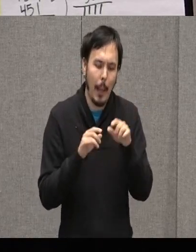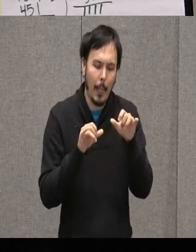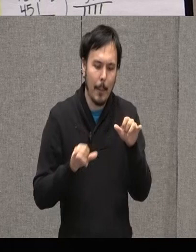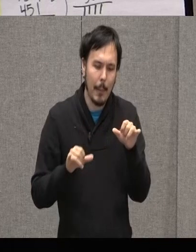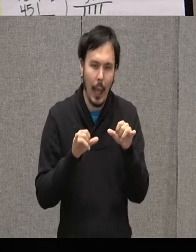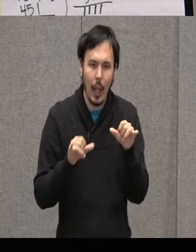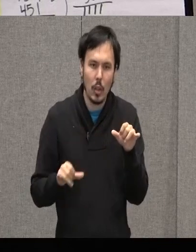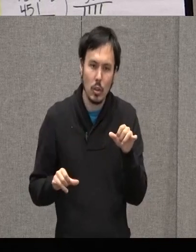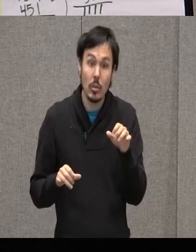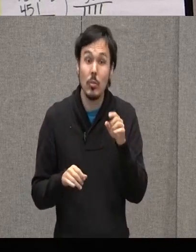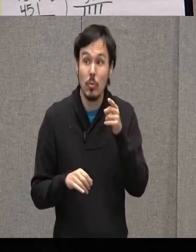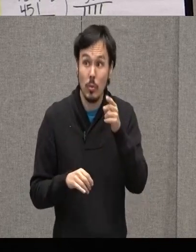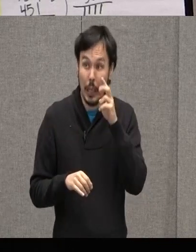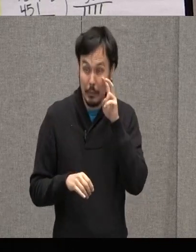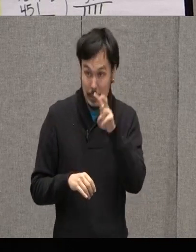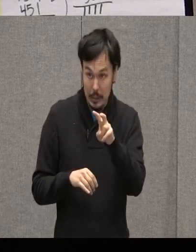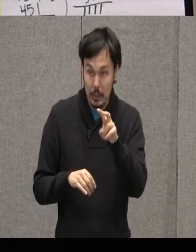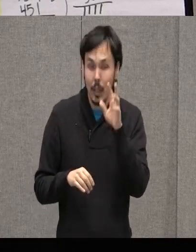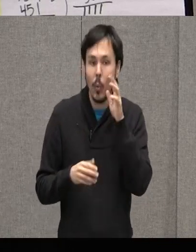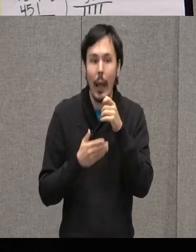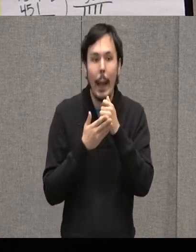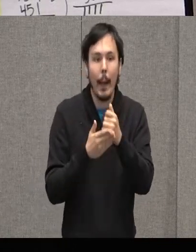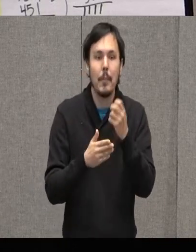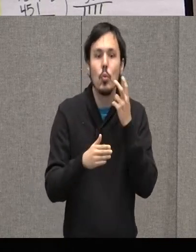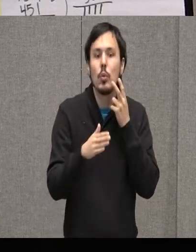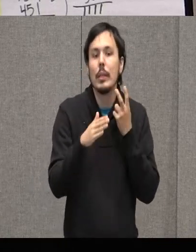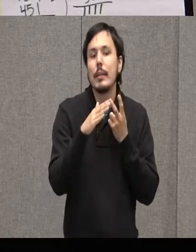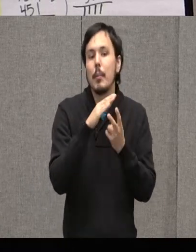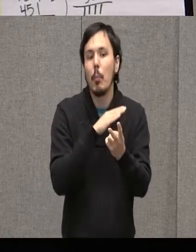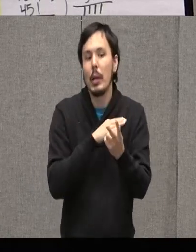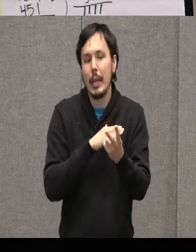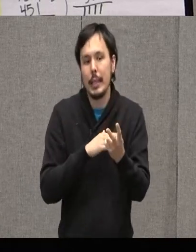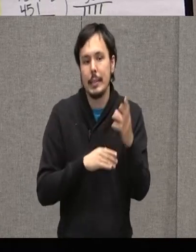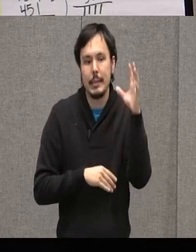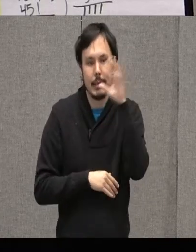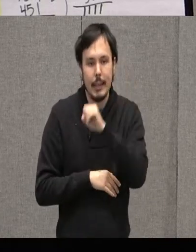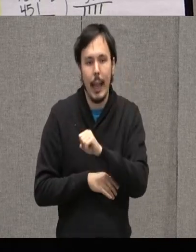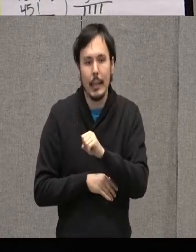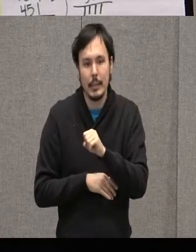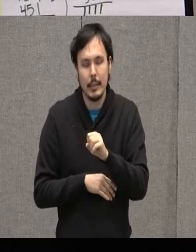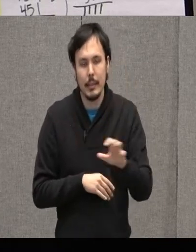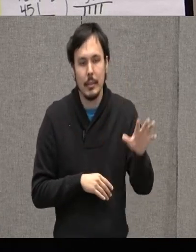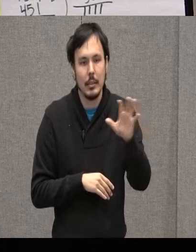a guess about whether a number would be a one step, two step or three step